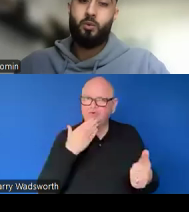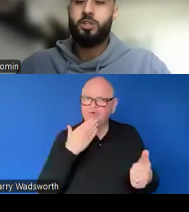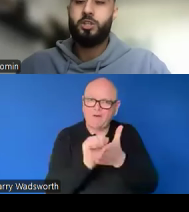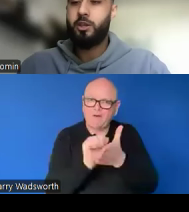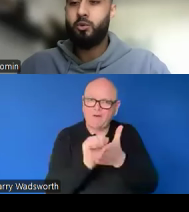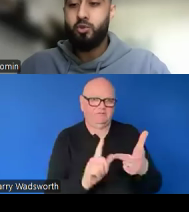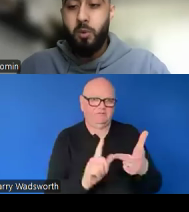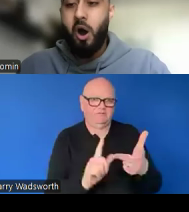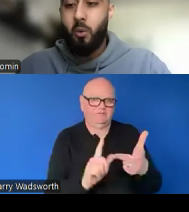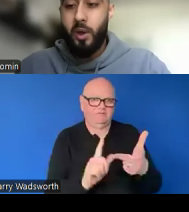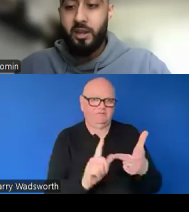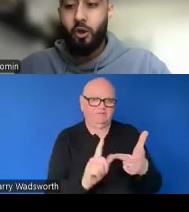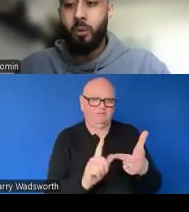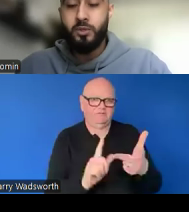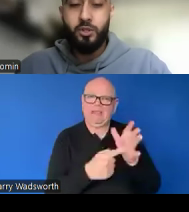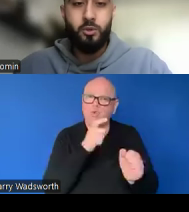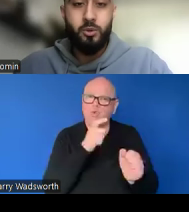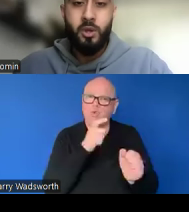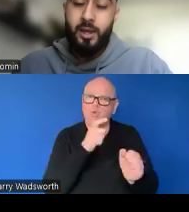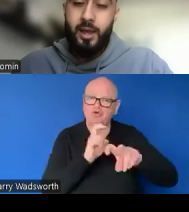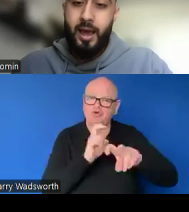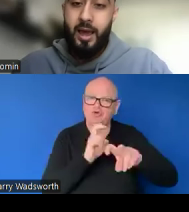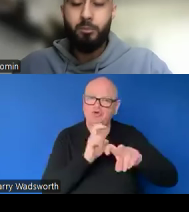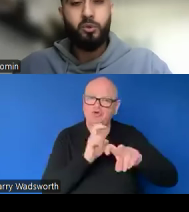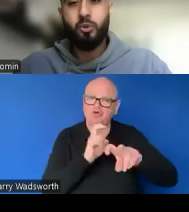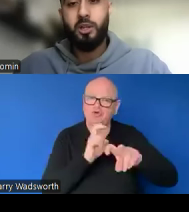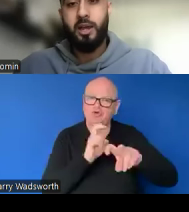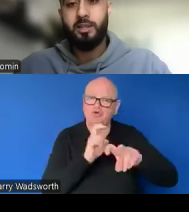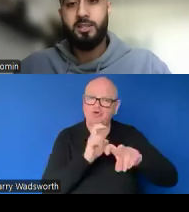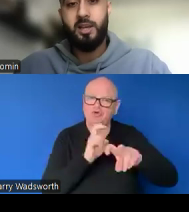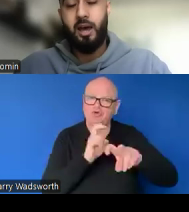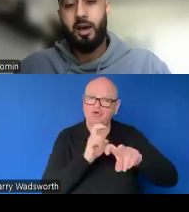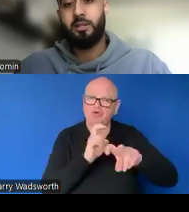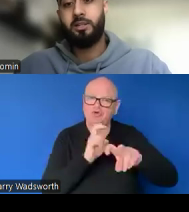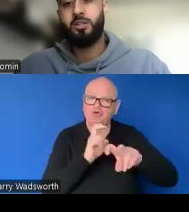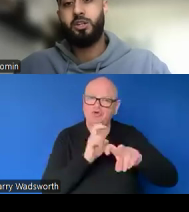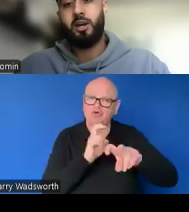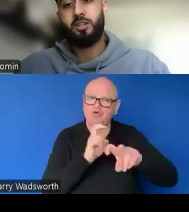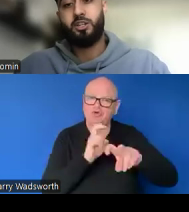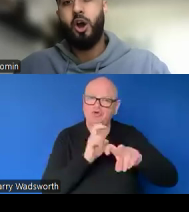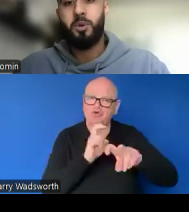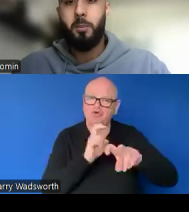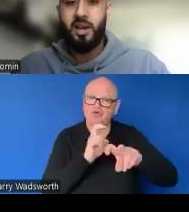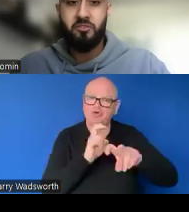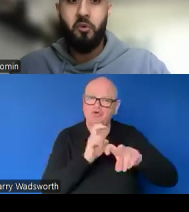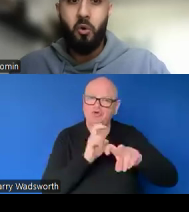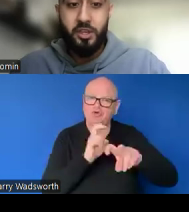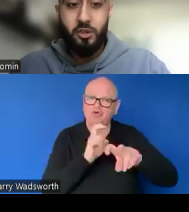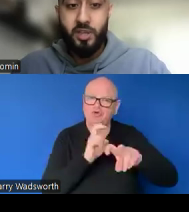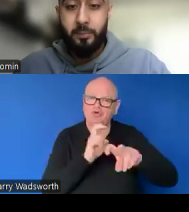which is a huge part when it comes to Google Ads and actually optimizing for the user.